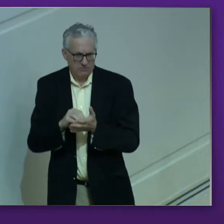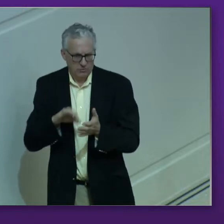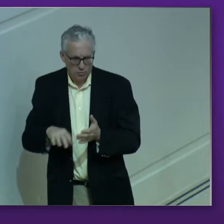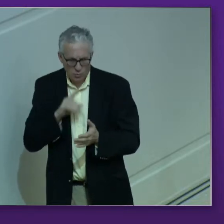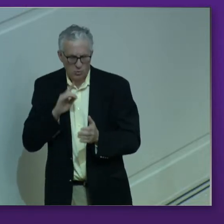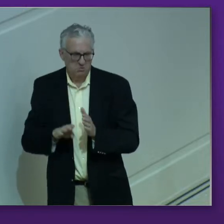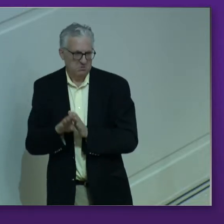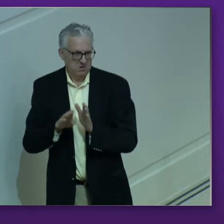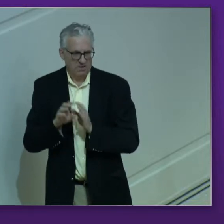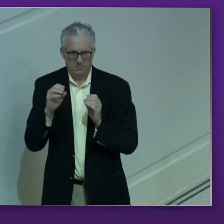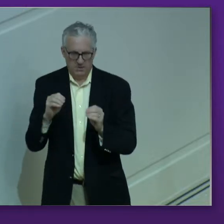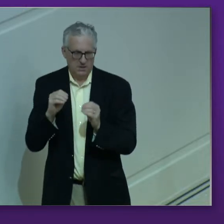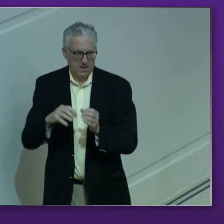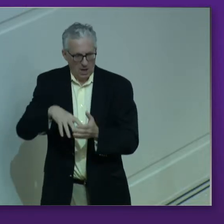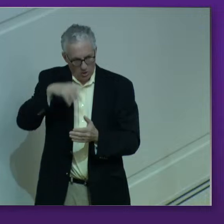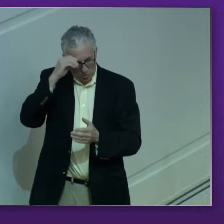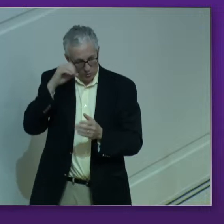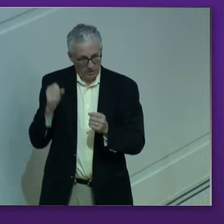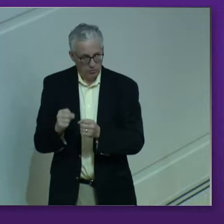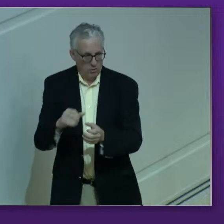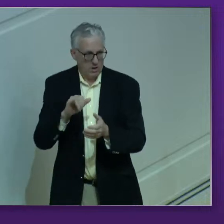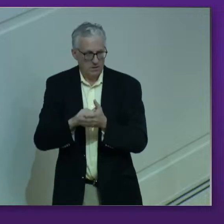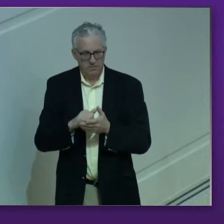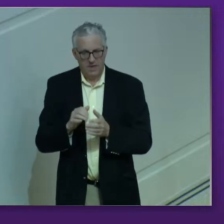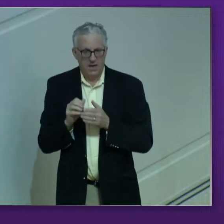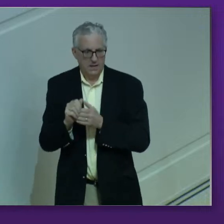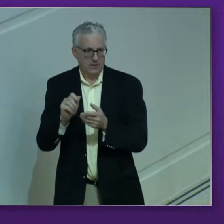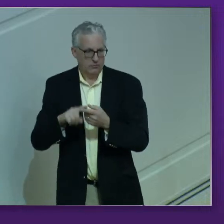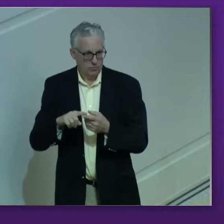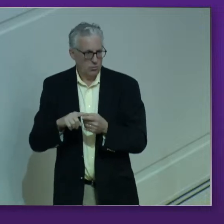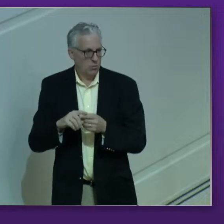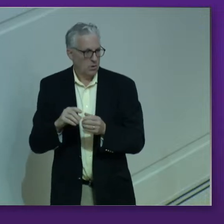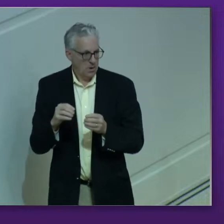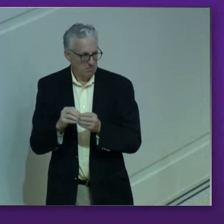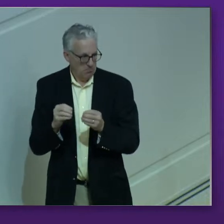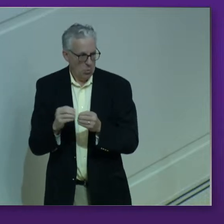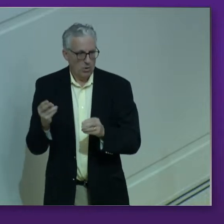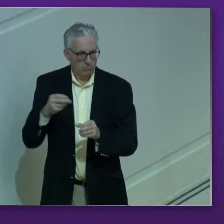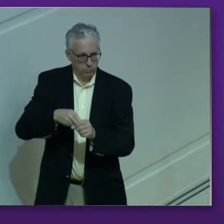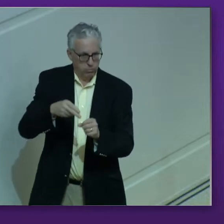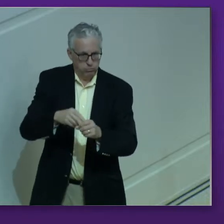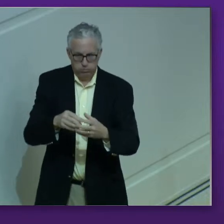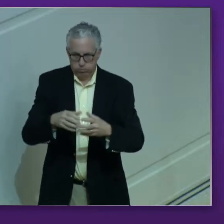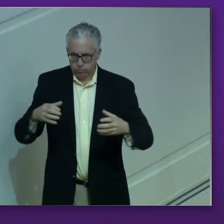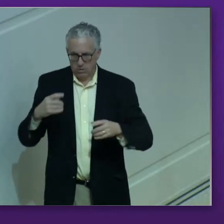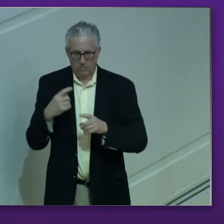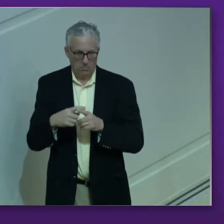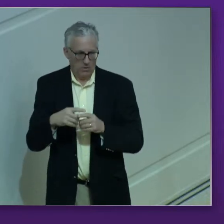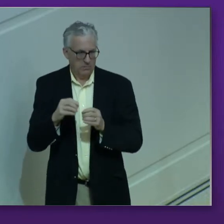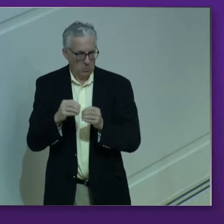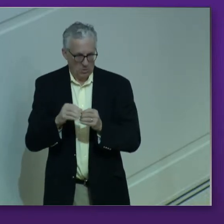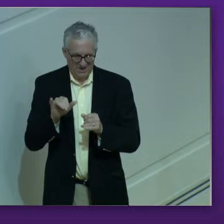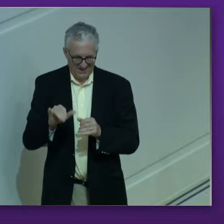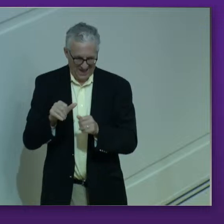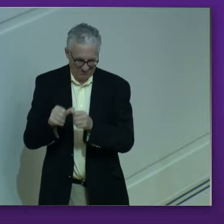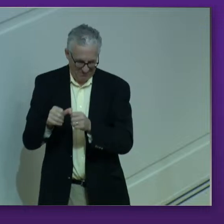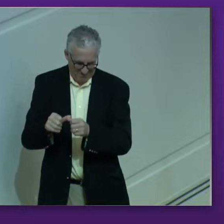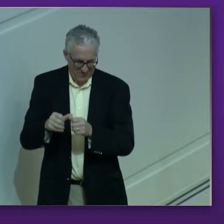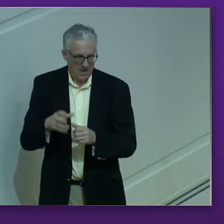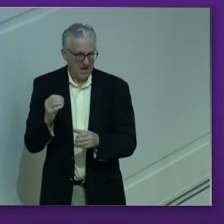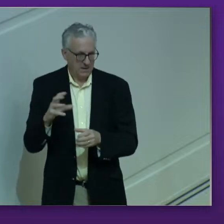FUNDS.